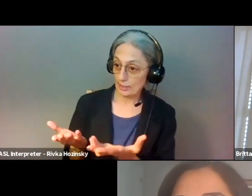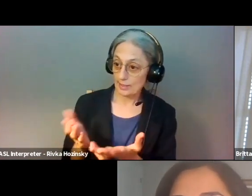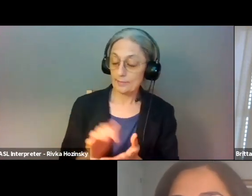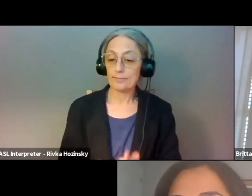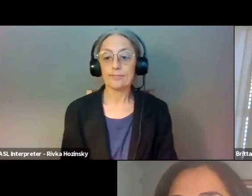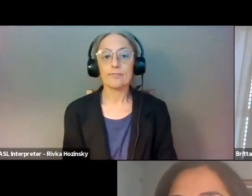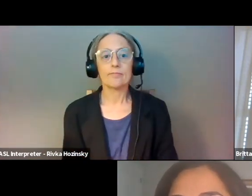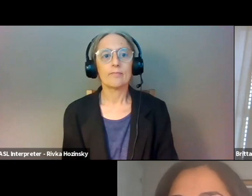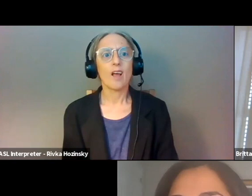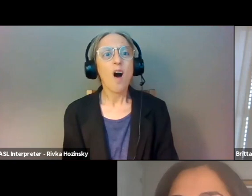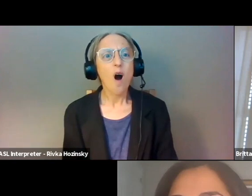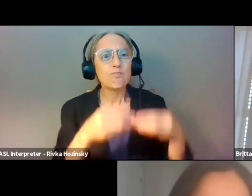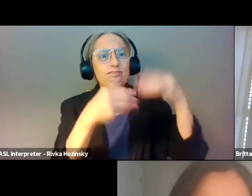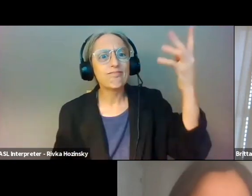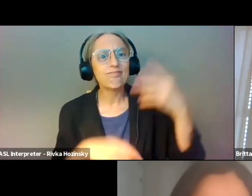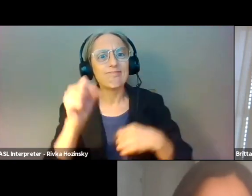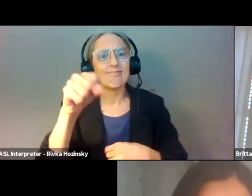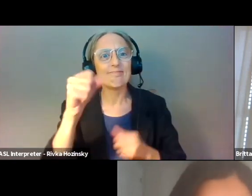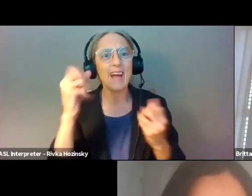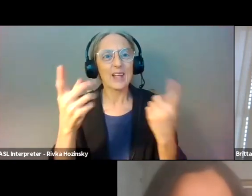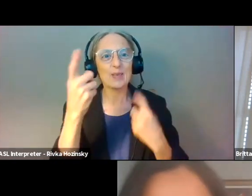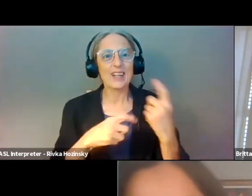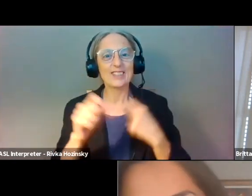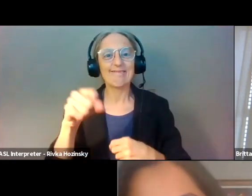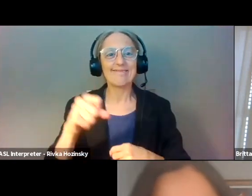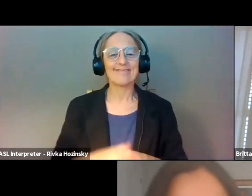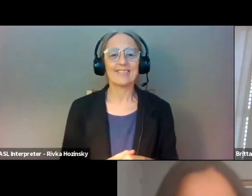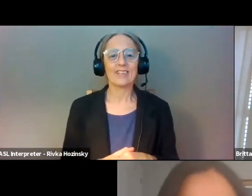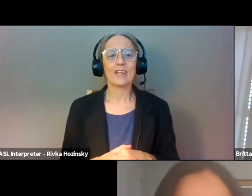[Andy] Oh, millions. Do you know what a recommended